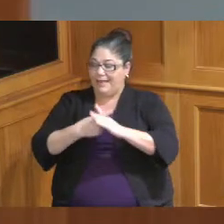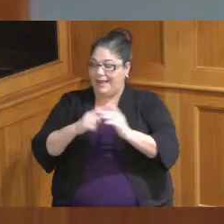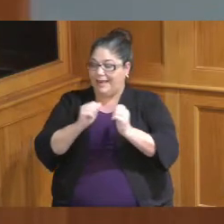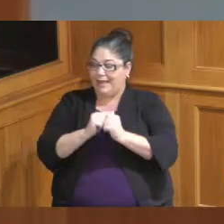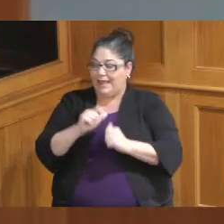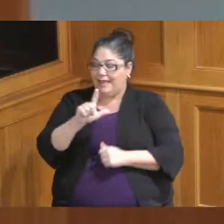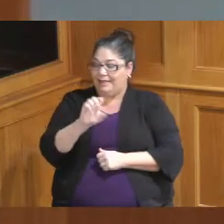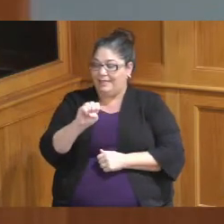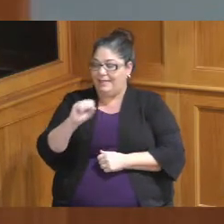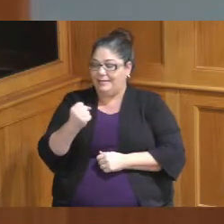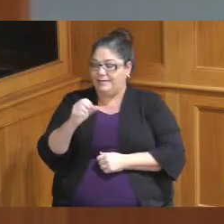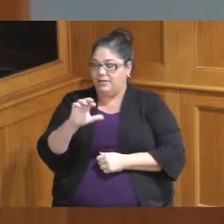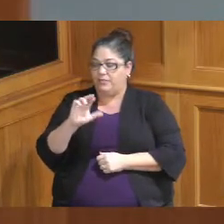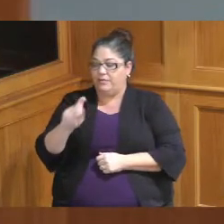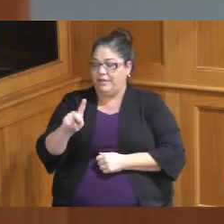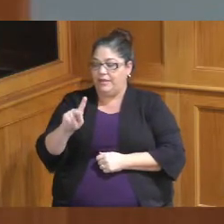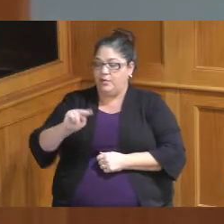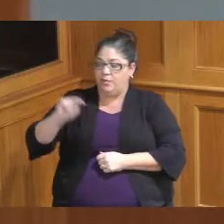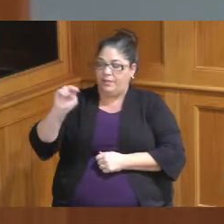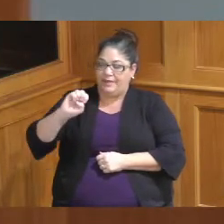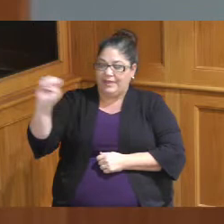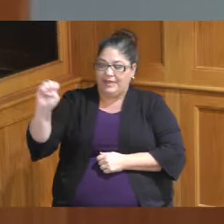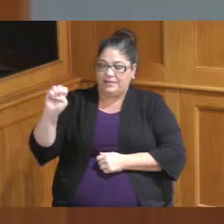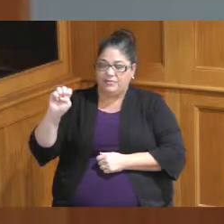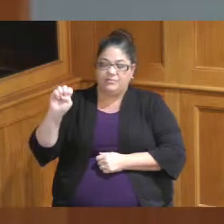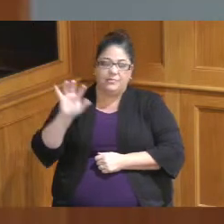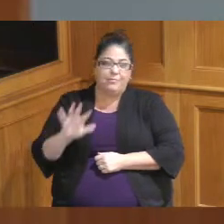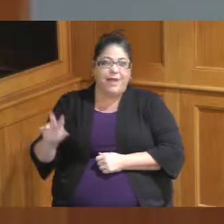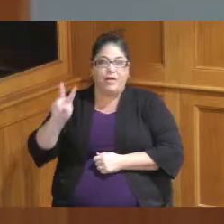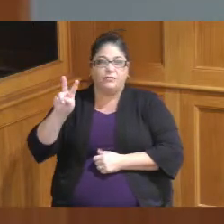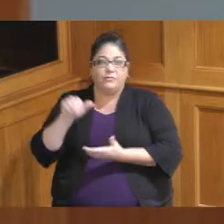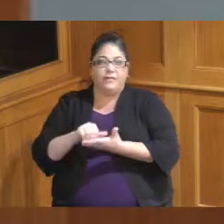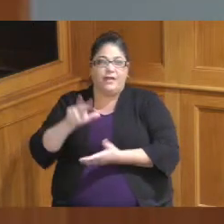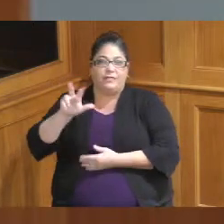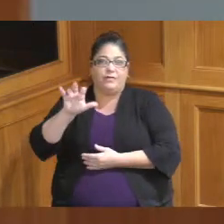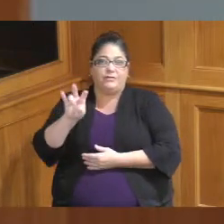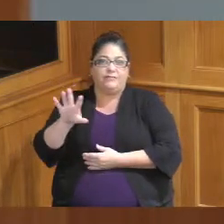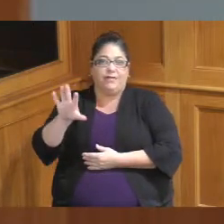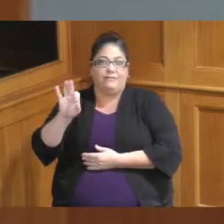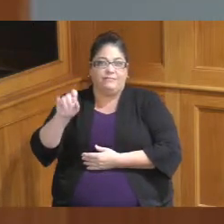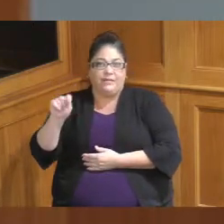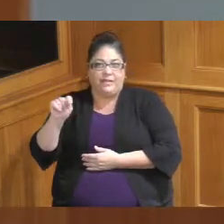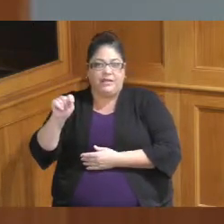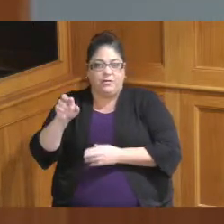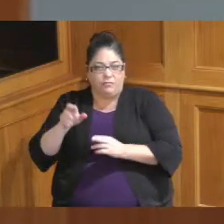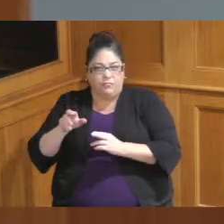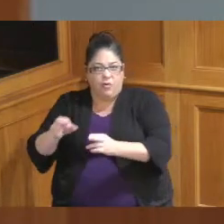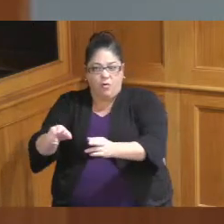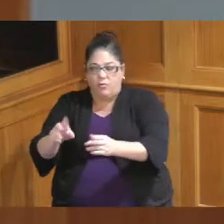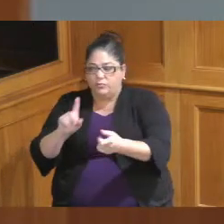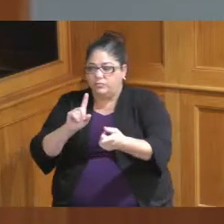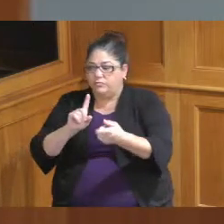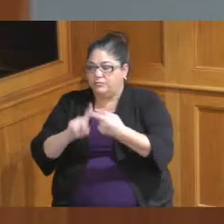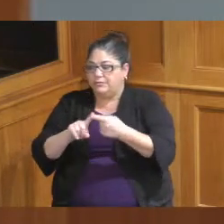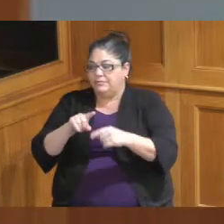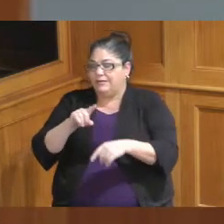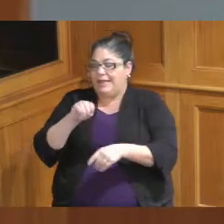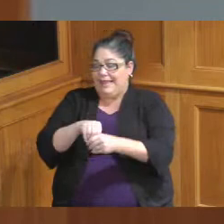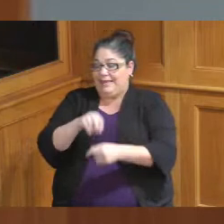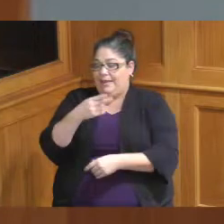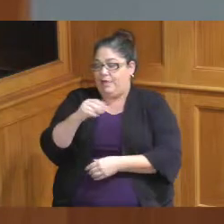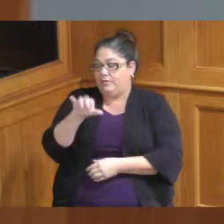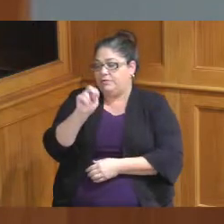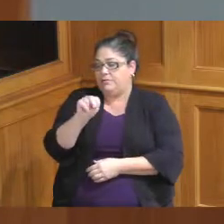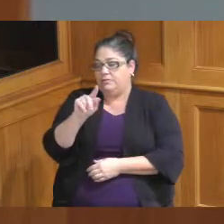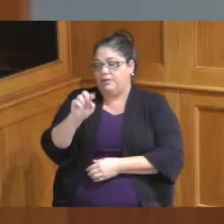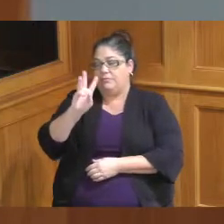Lees and to the east about 2375 ft of roadway to Harrison Township system that will make this